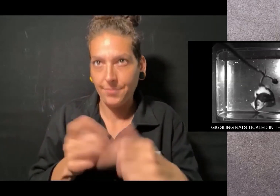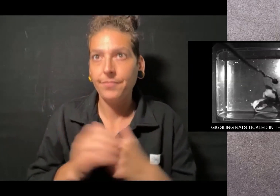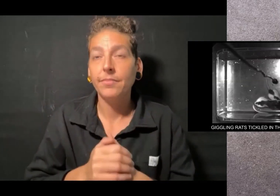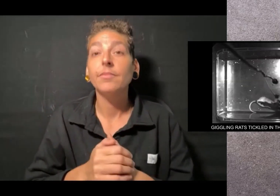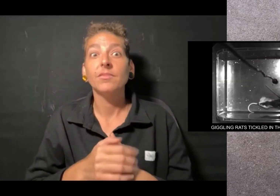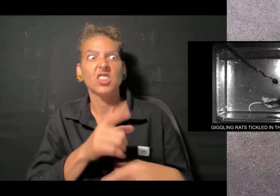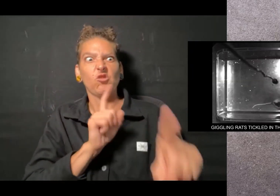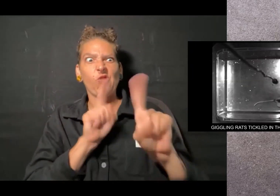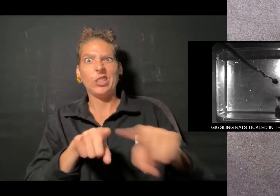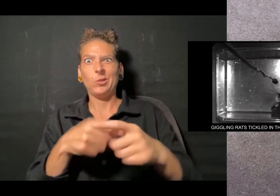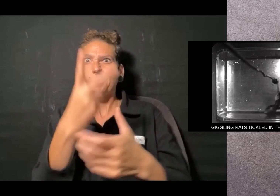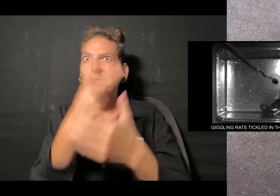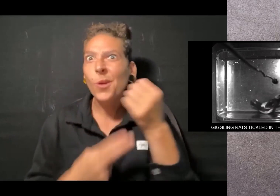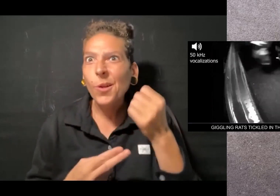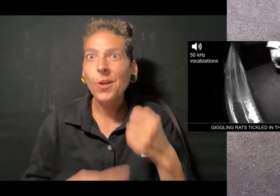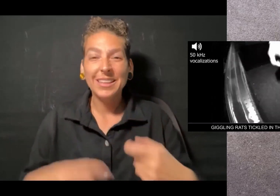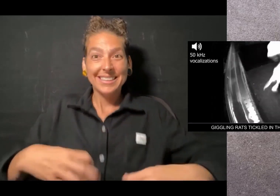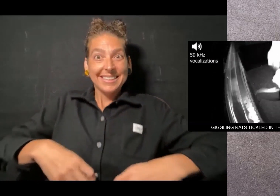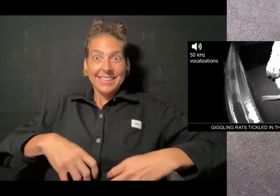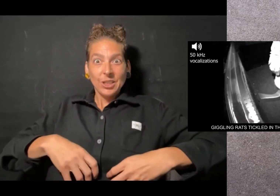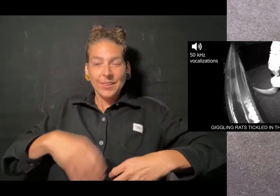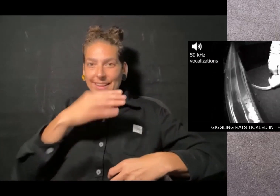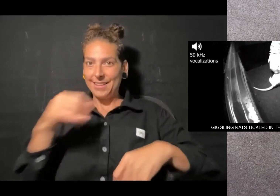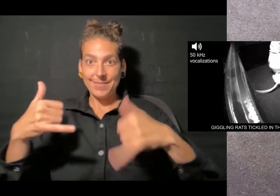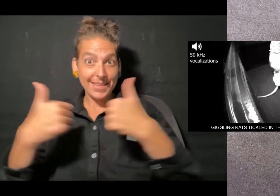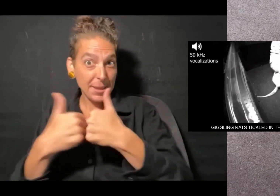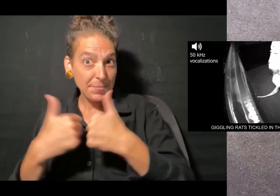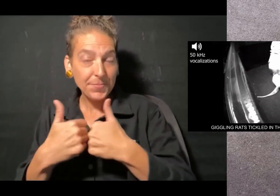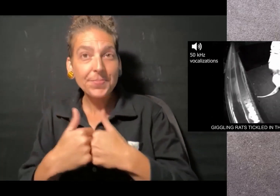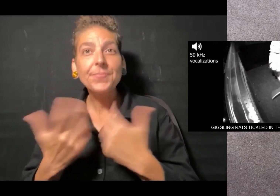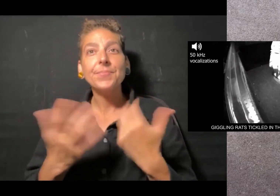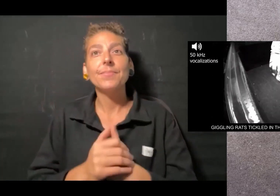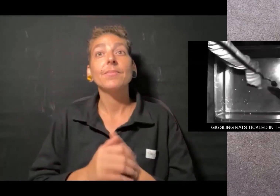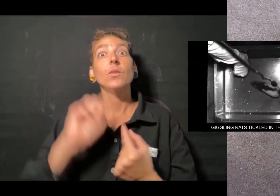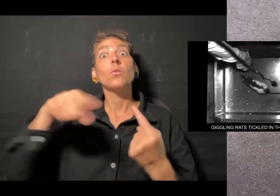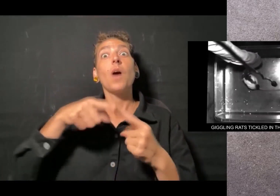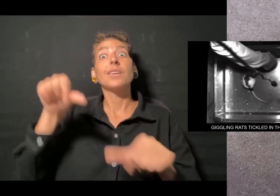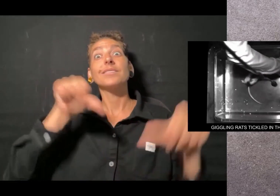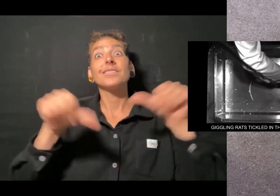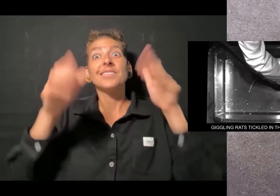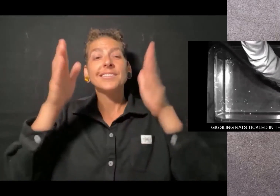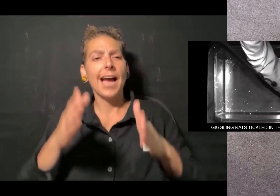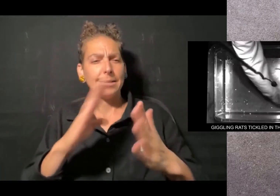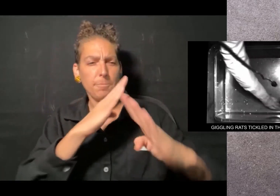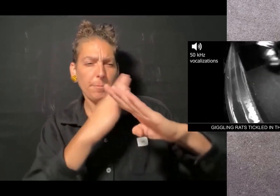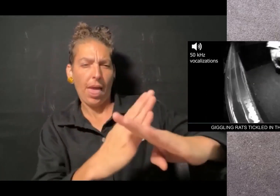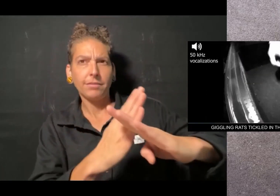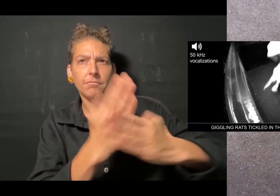supporting behavioral responses reacted to both the tickling and the games when scientists